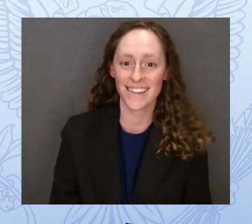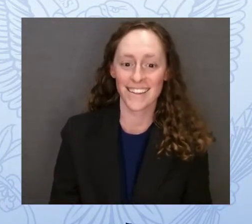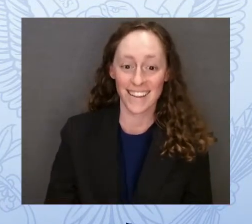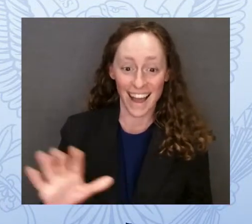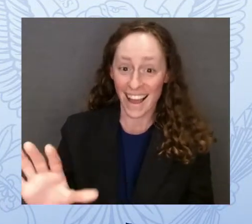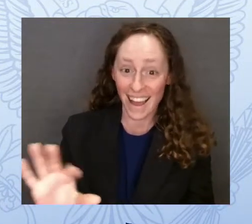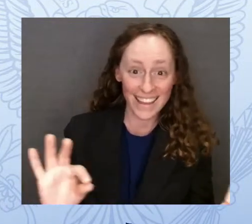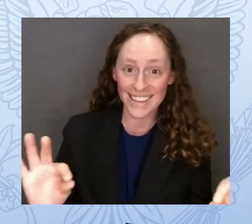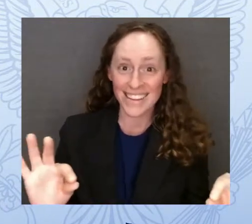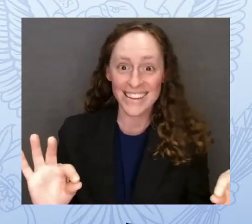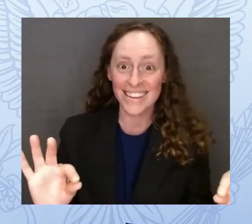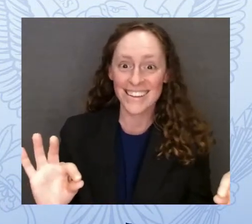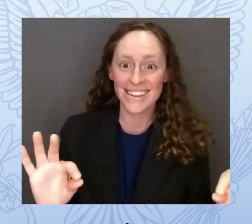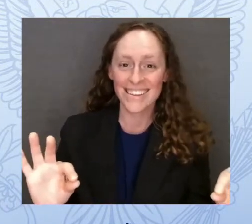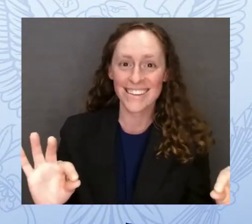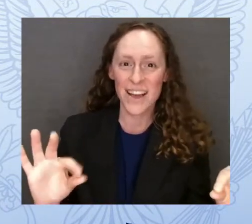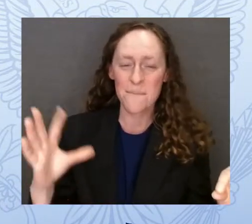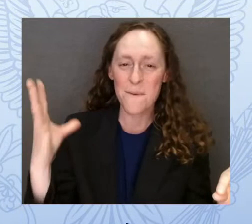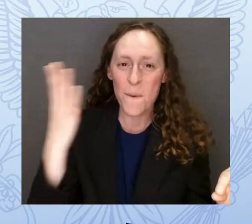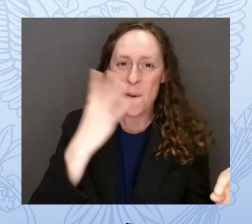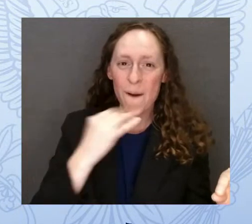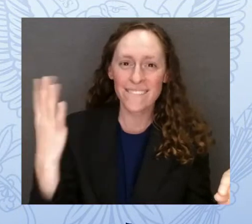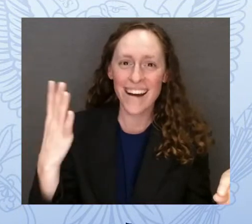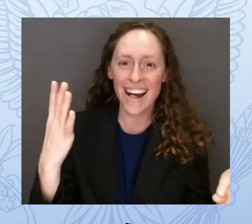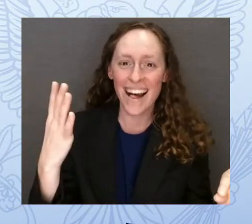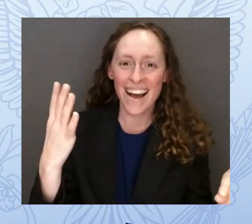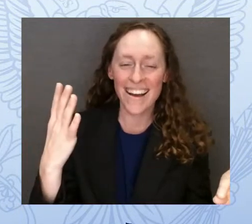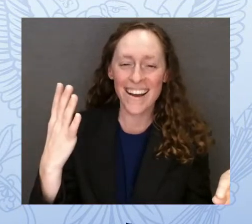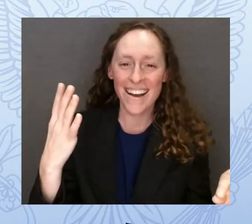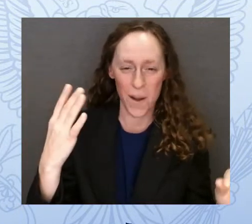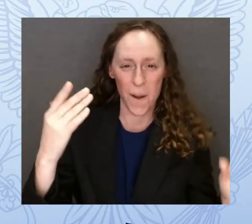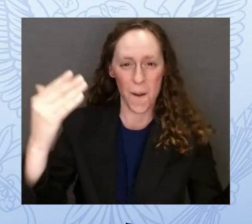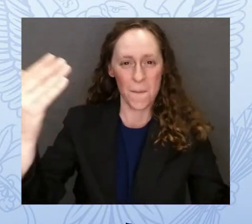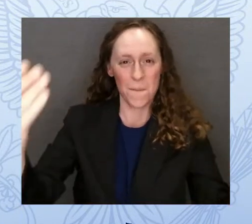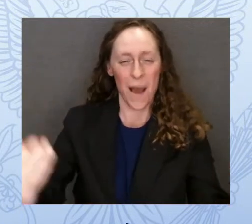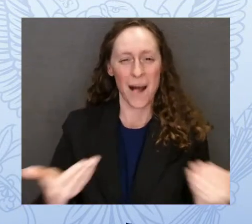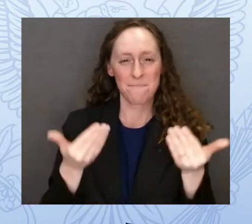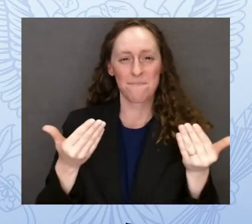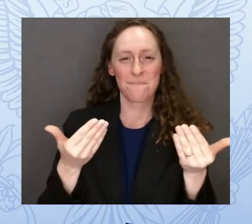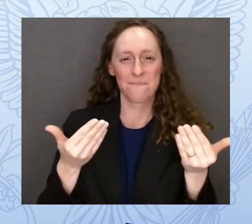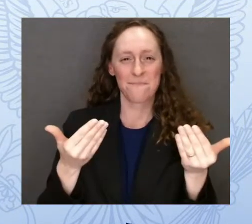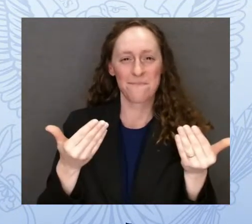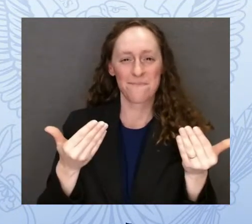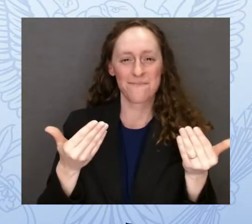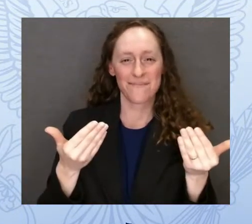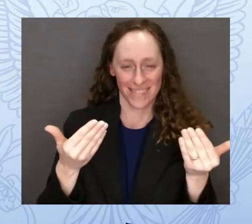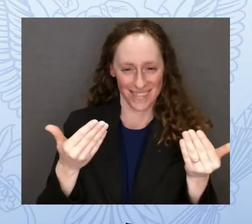Mrs. Biden: Welcome everyone! It's a pleasure to be with you. When we come together around a table,